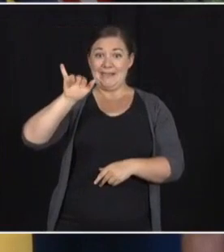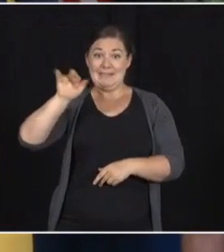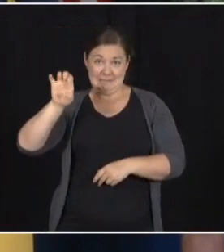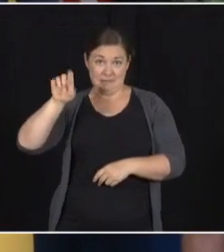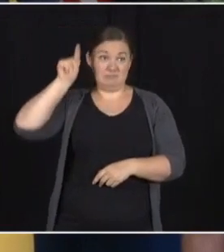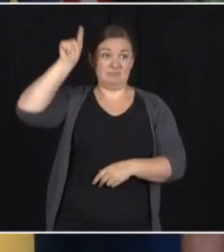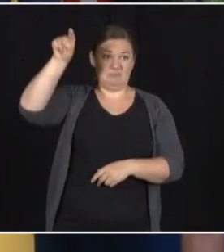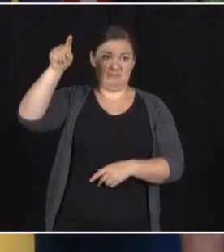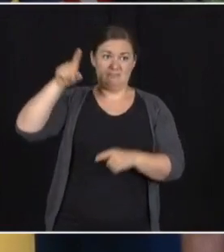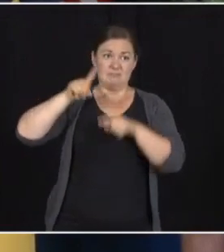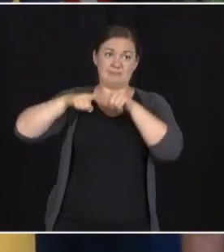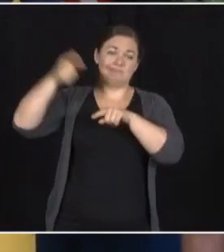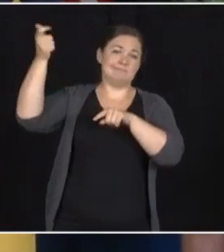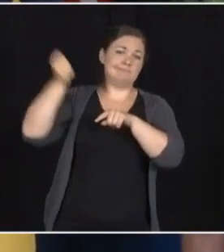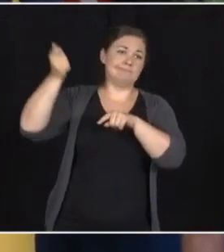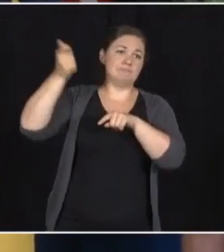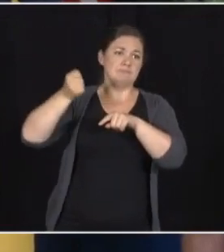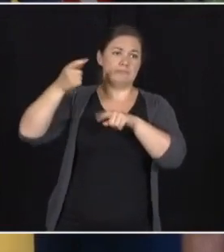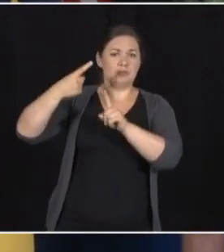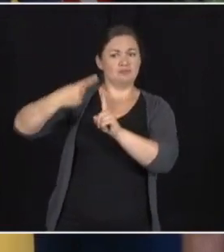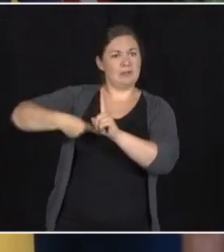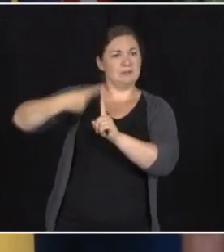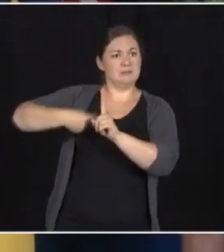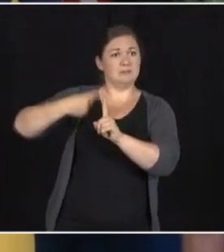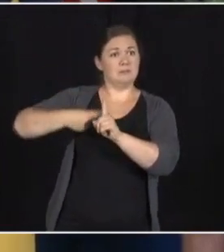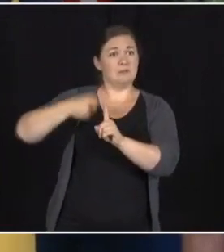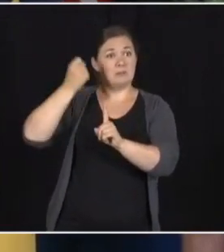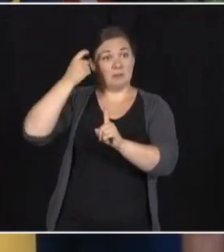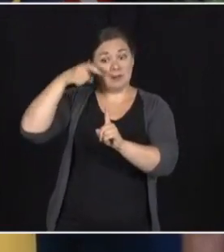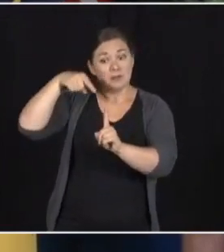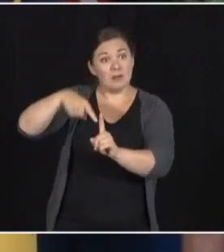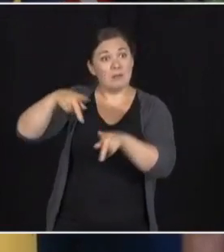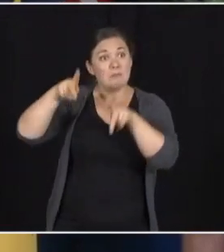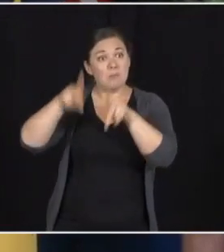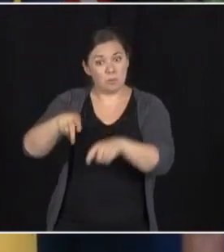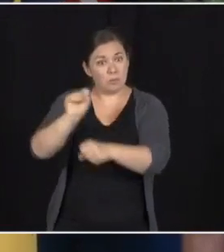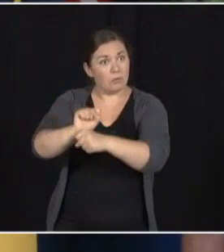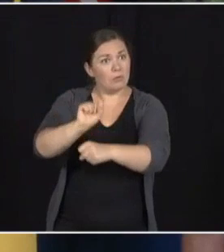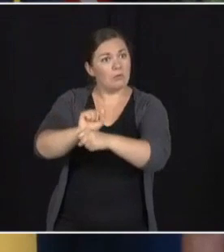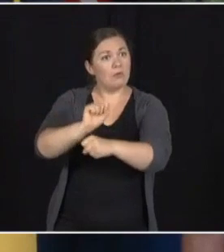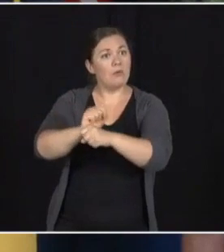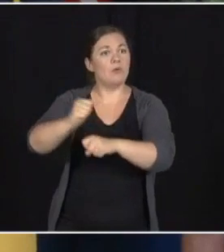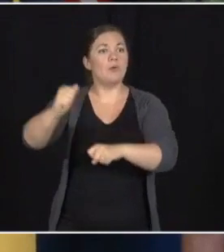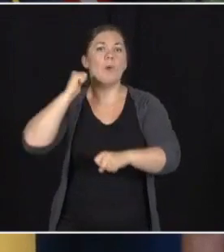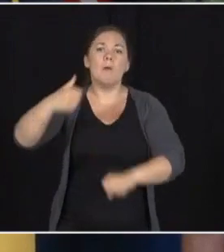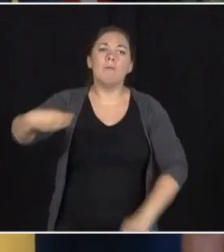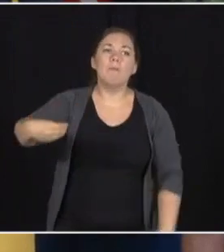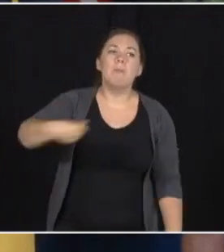relies on their tenants and the tenant has been refusing to pay for months now.